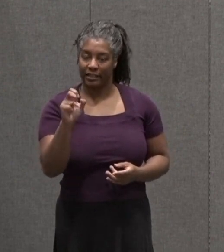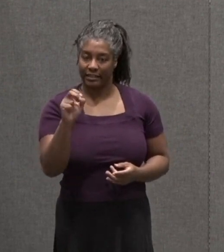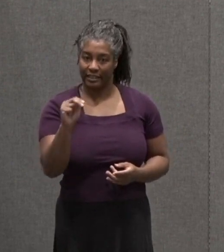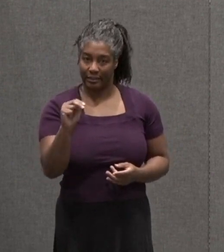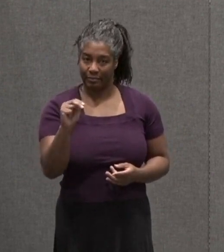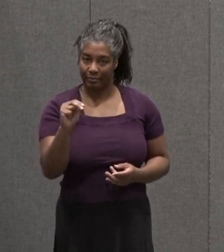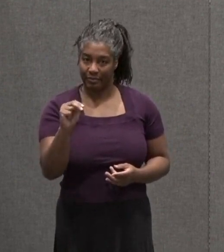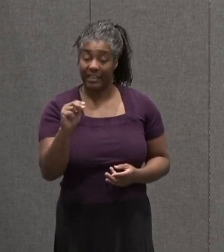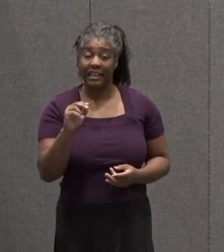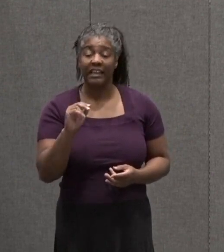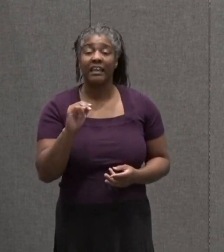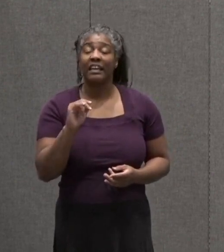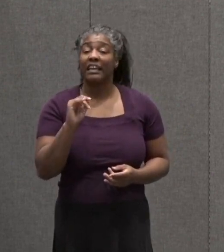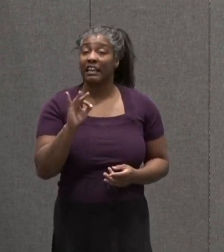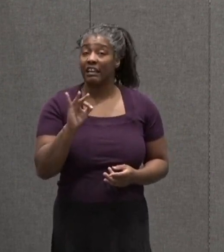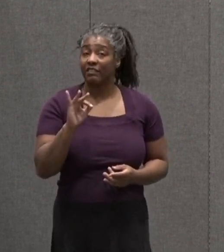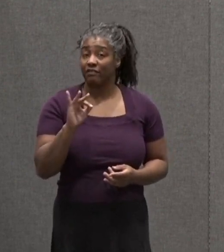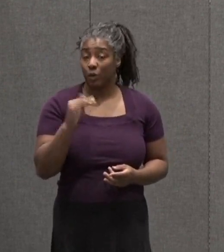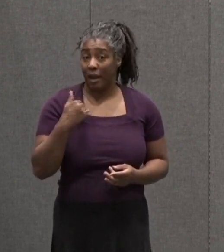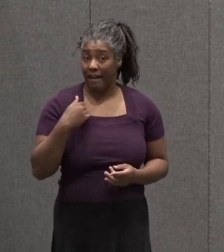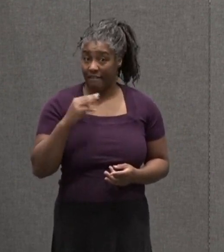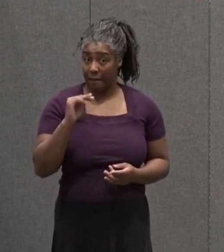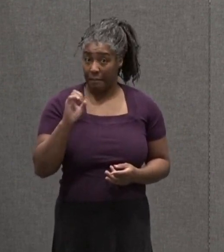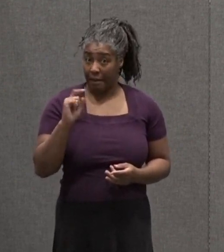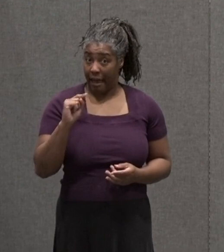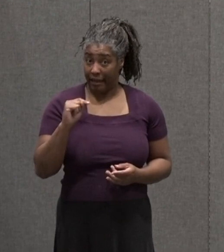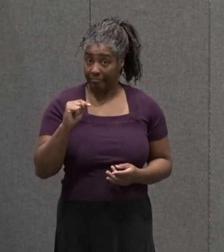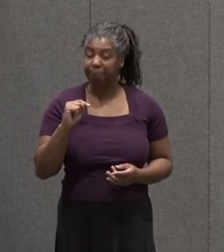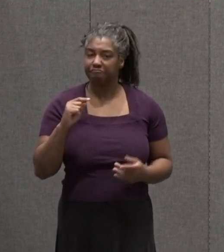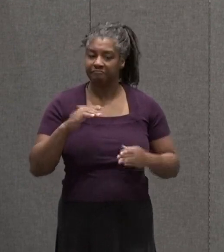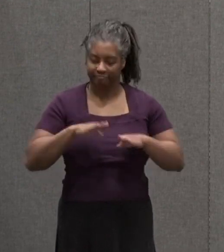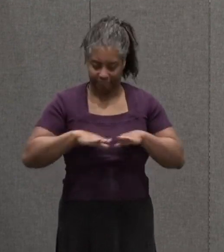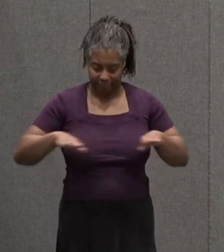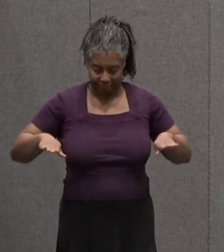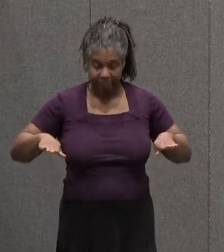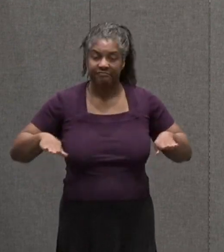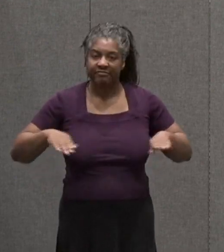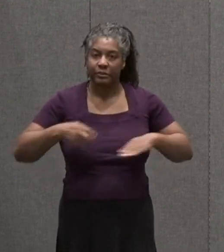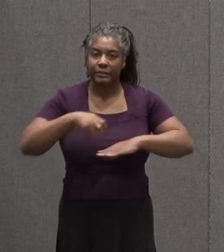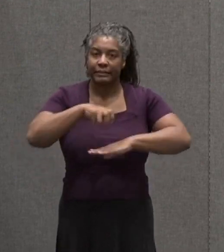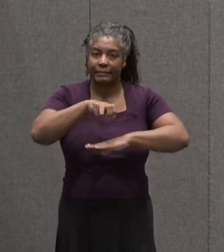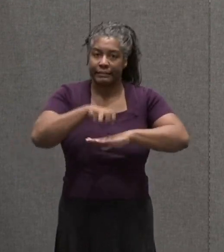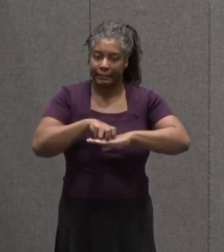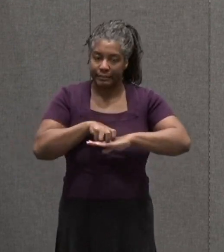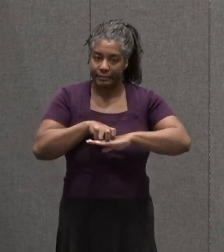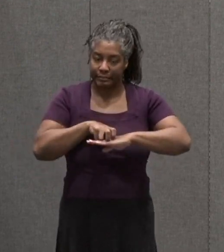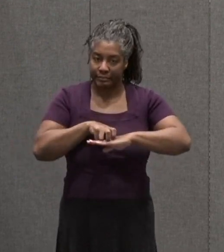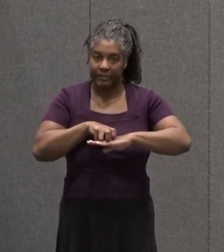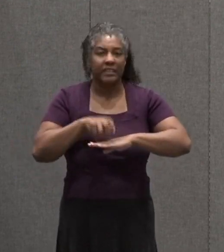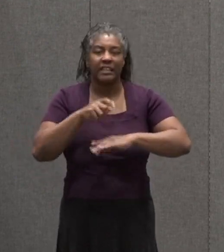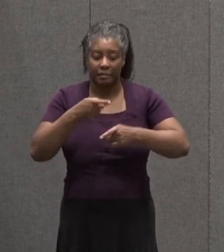sit crisscross applesauce. I encourage you to sit in a way that you can get up very easily,